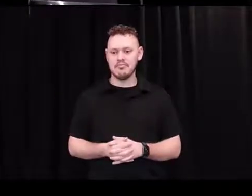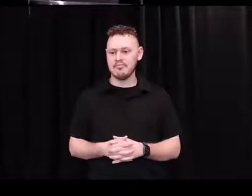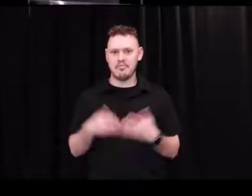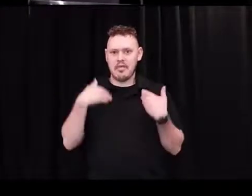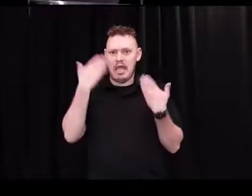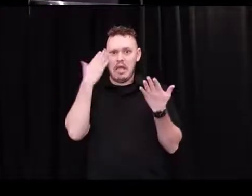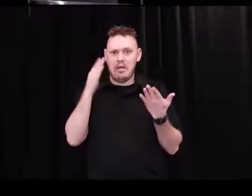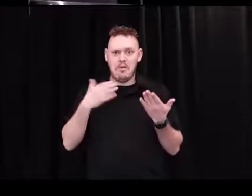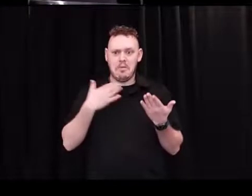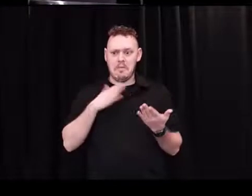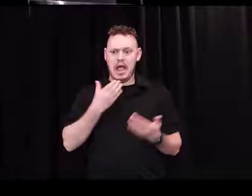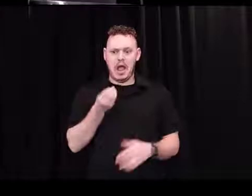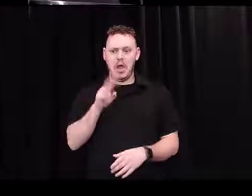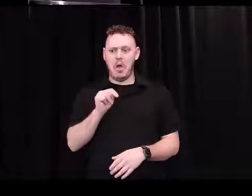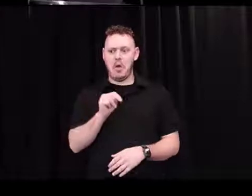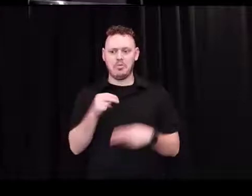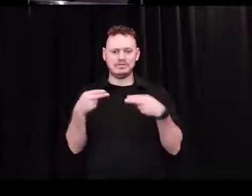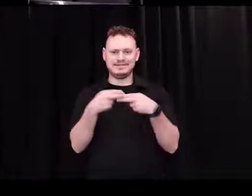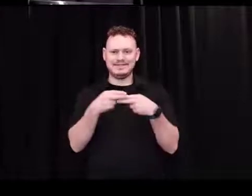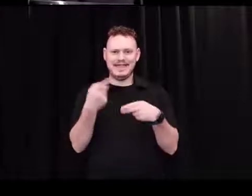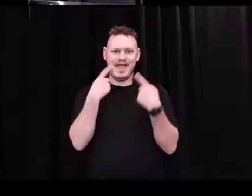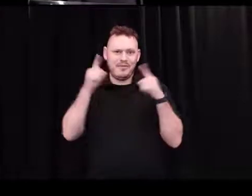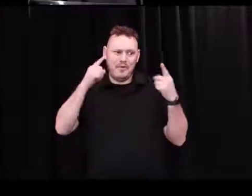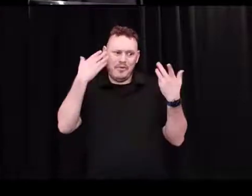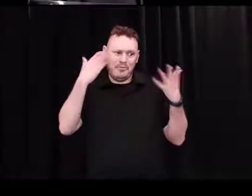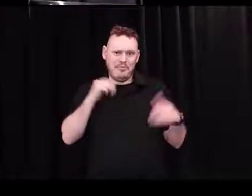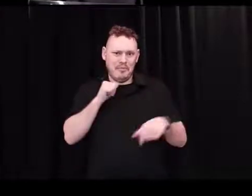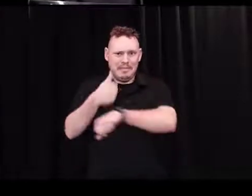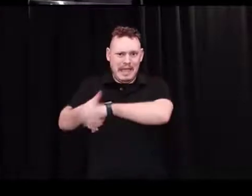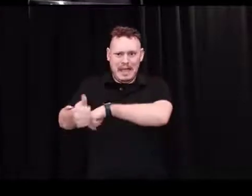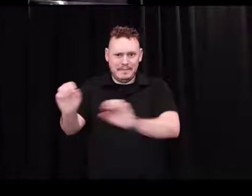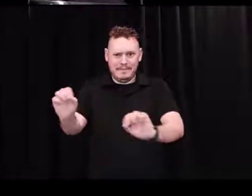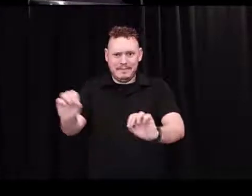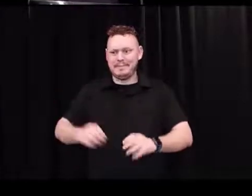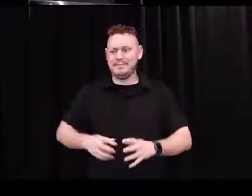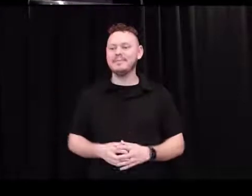my own slides work, so I don't blame him. Okay let's do it, we're going to click on something